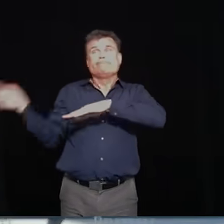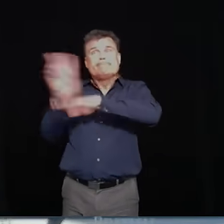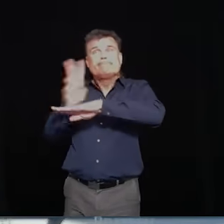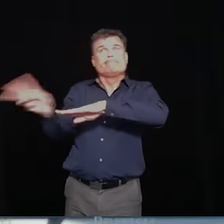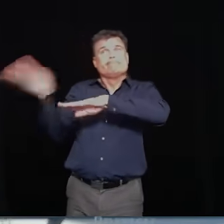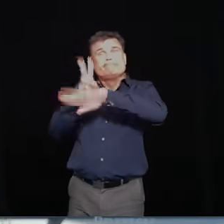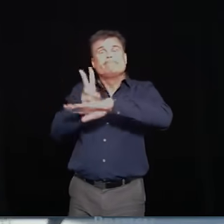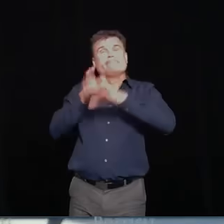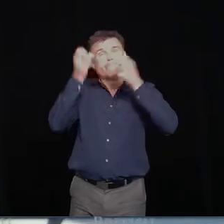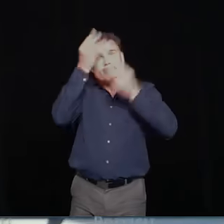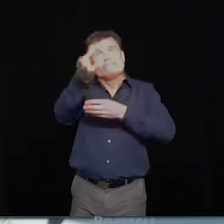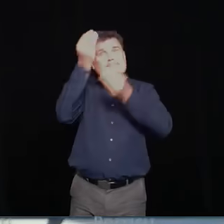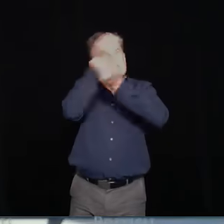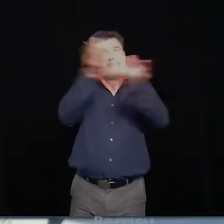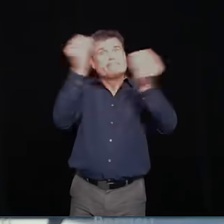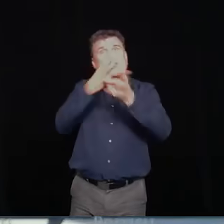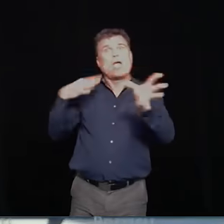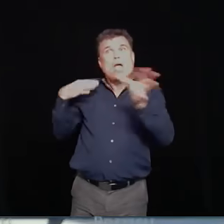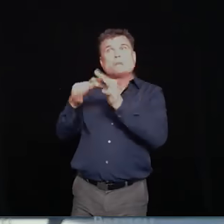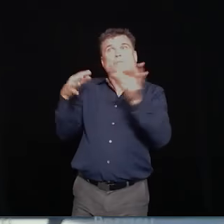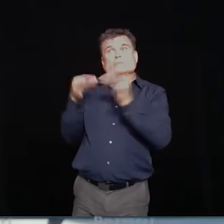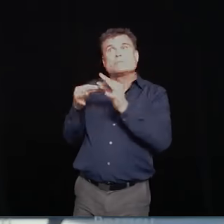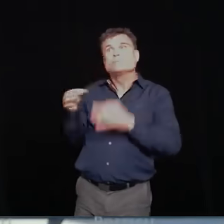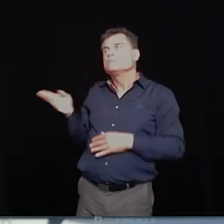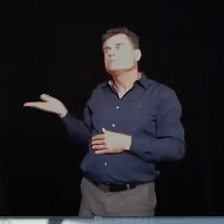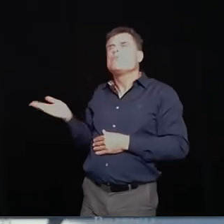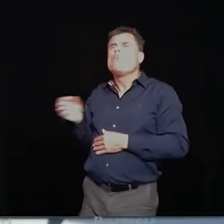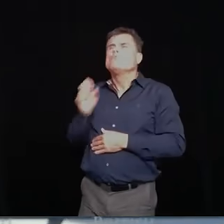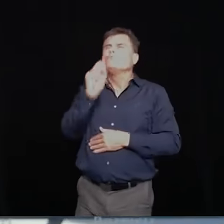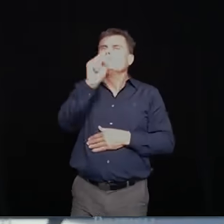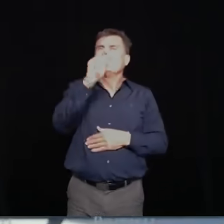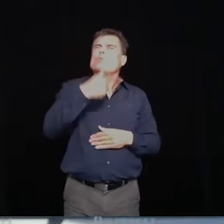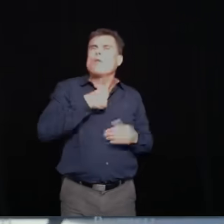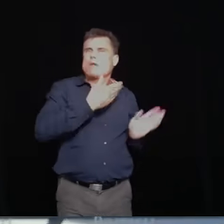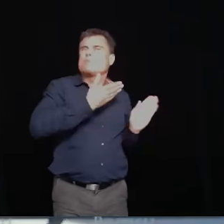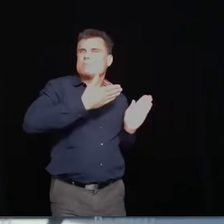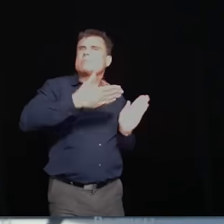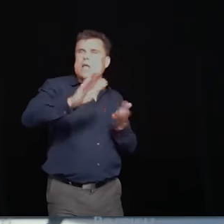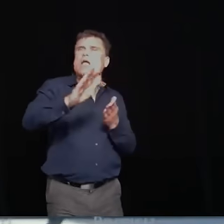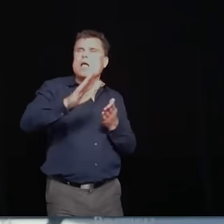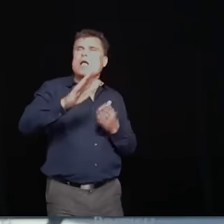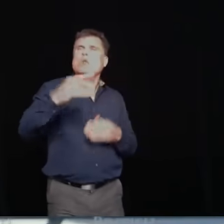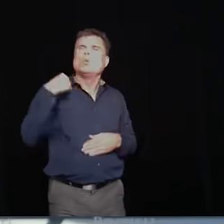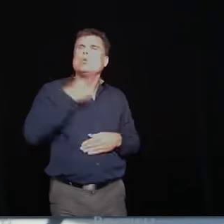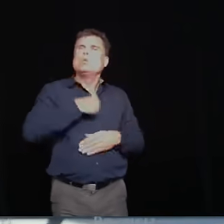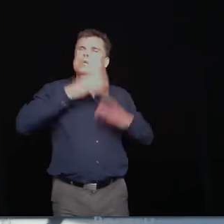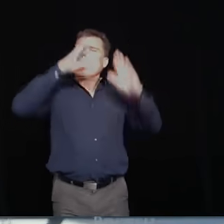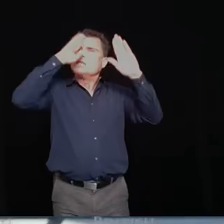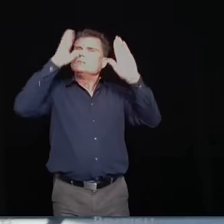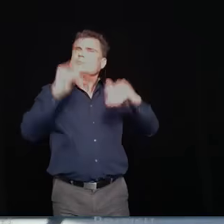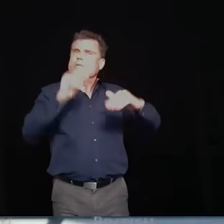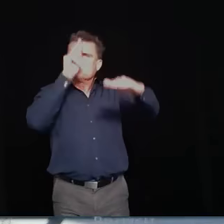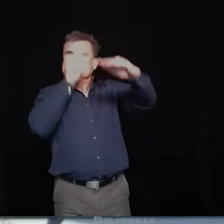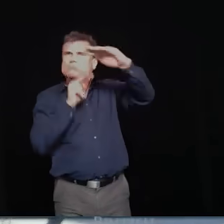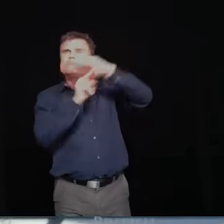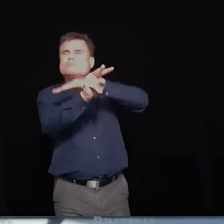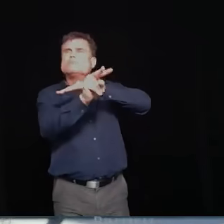younger children being able to learn. It can impede for some children. Having said that we know there are other